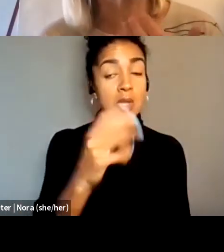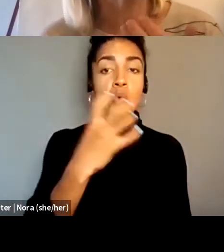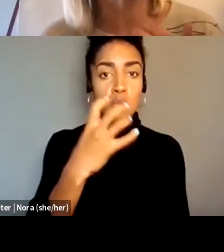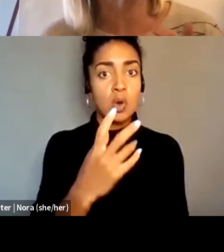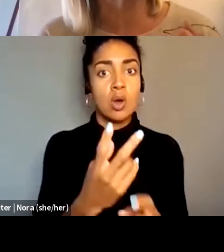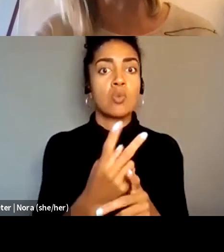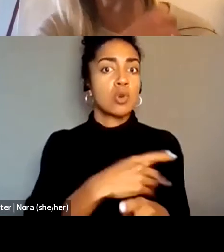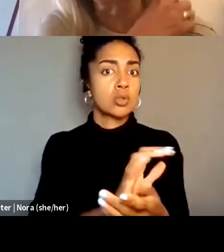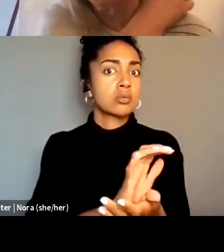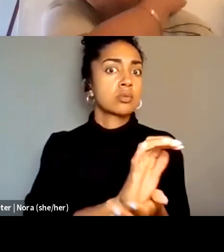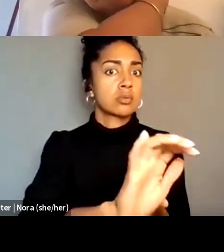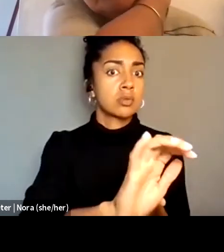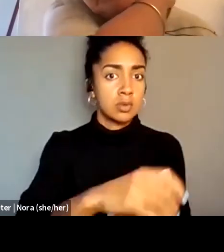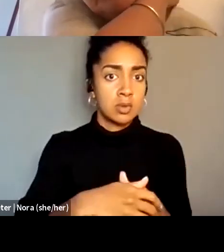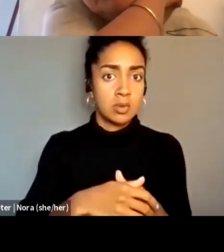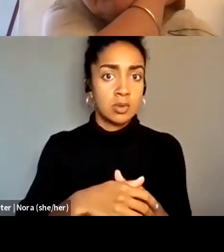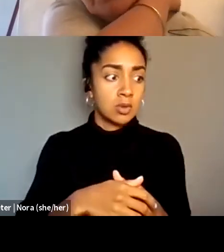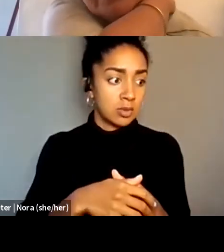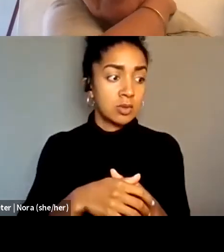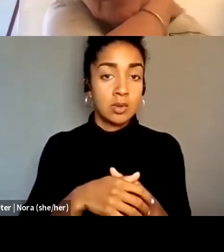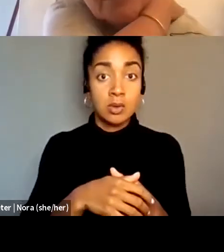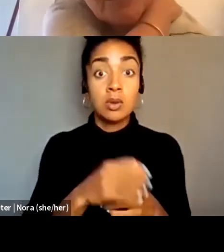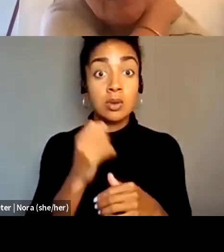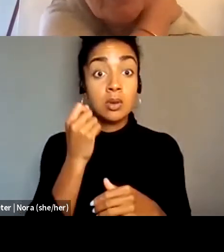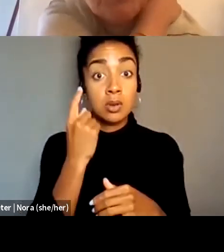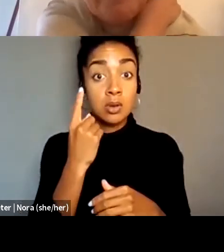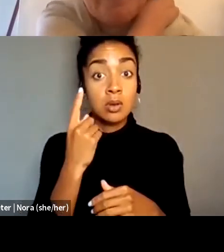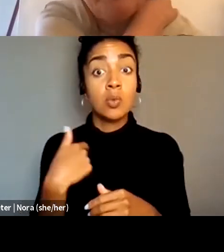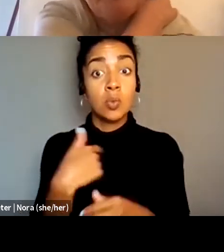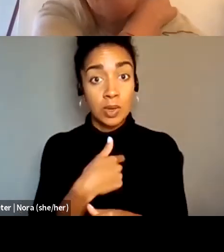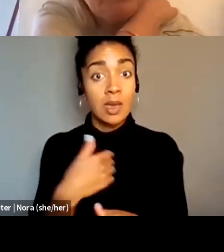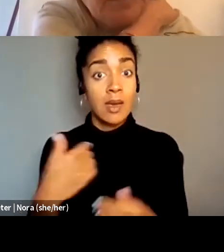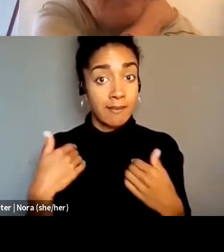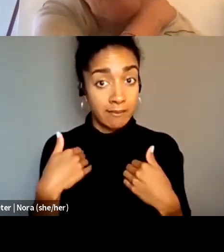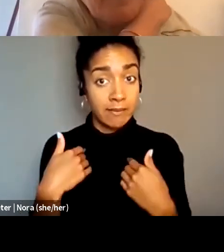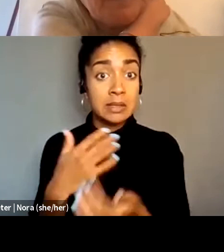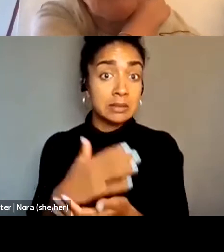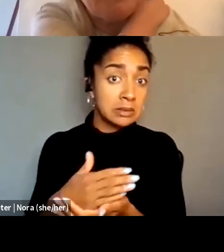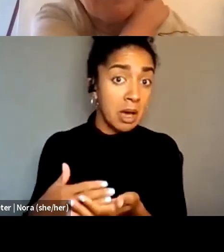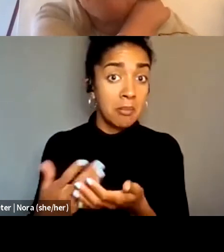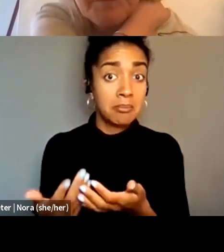So, we have got some accessories through our girls’ education challenge, we funded quite significant